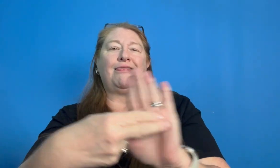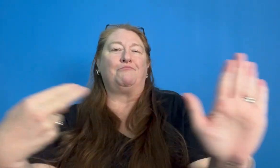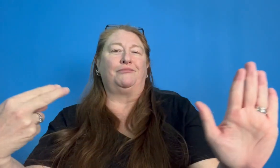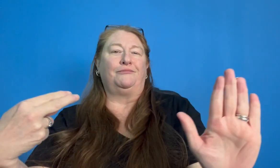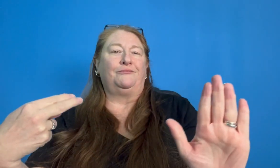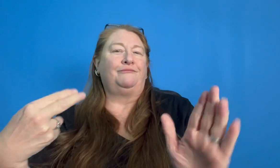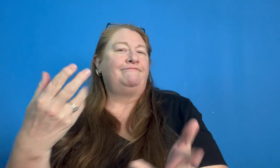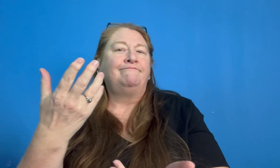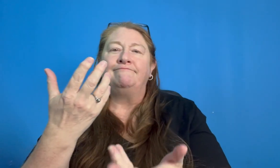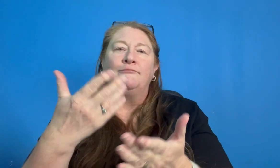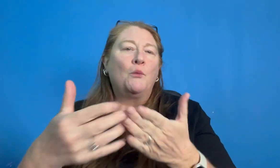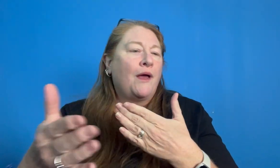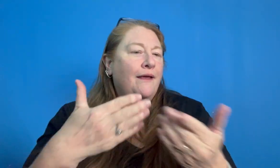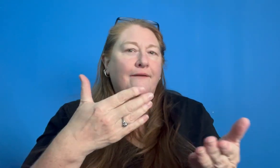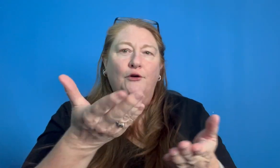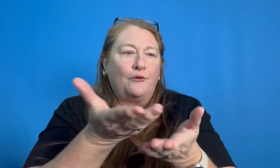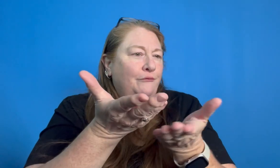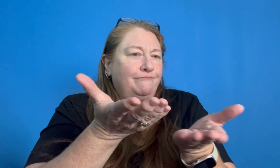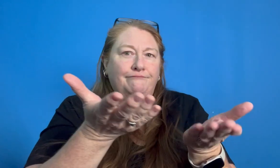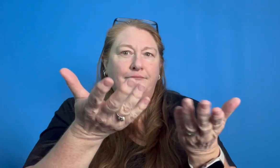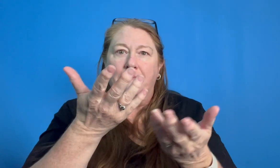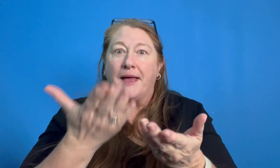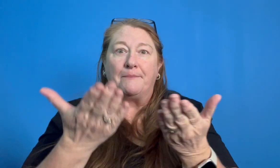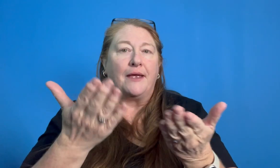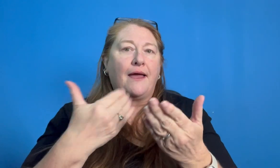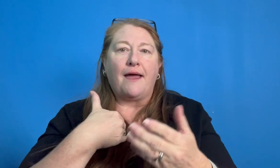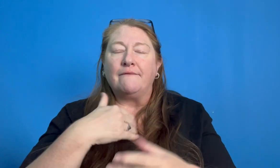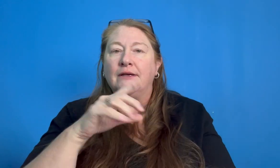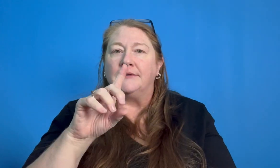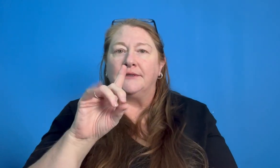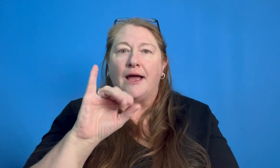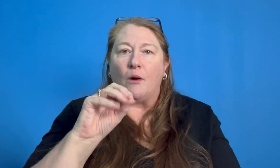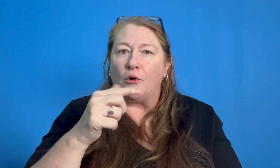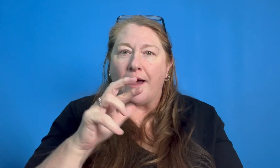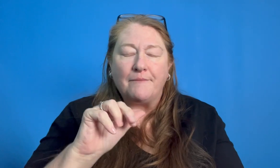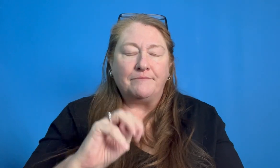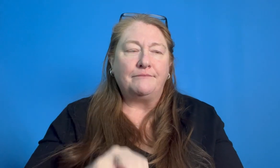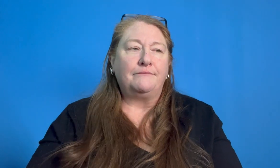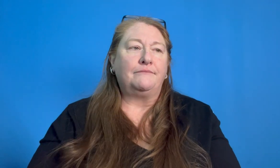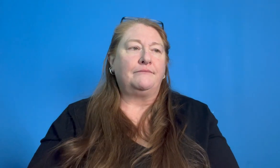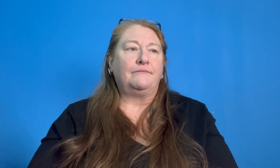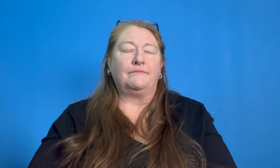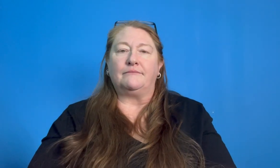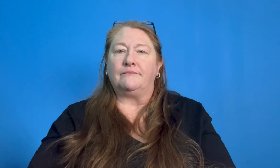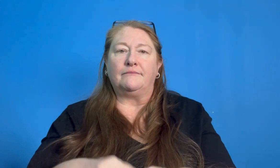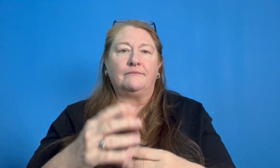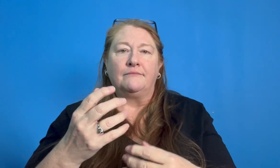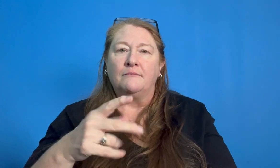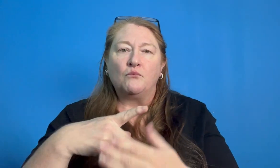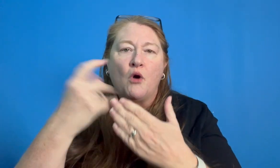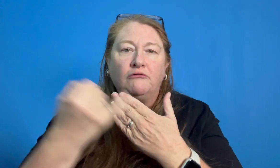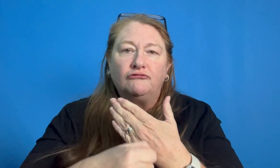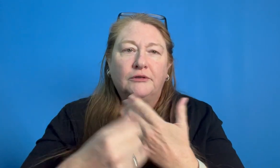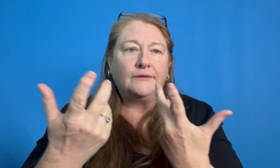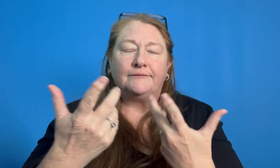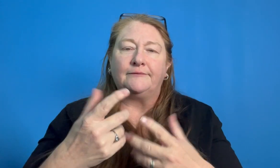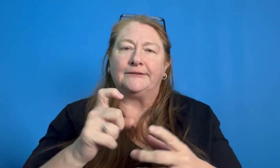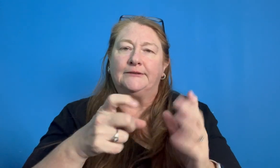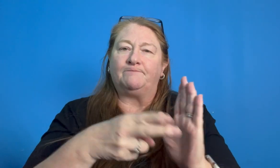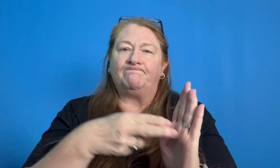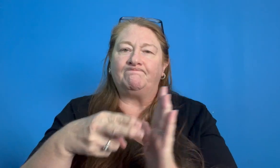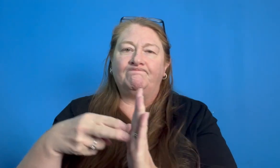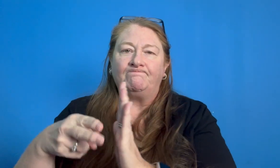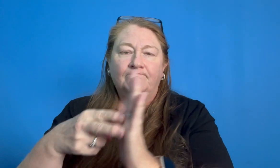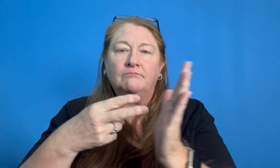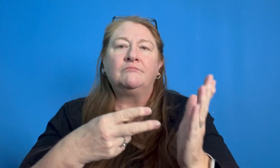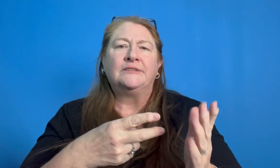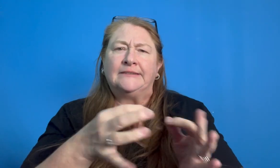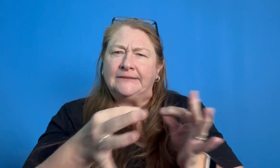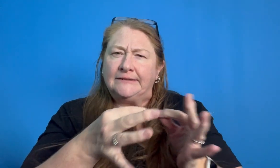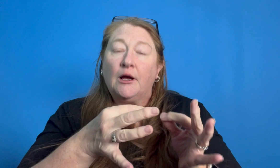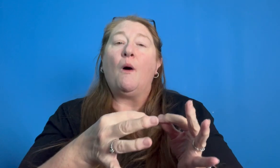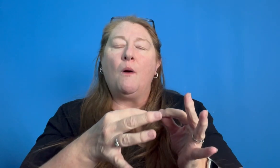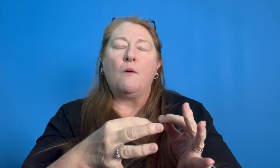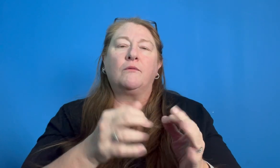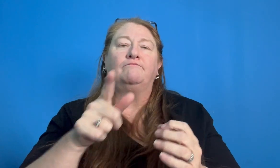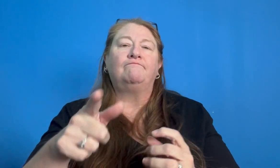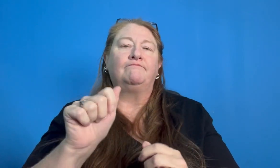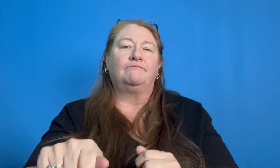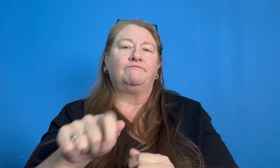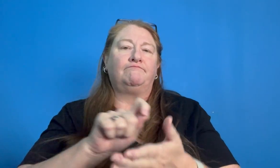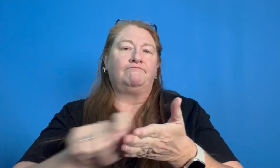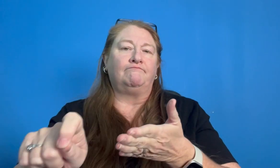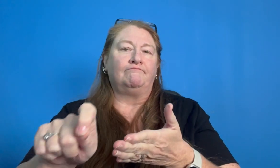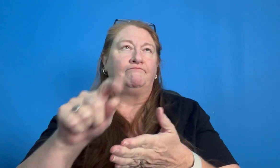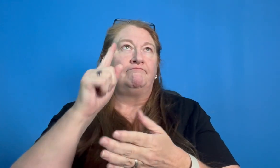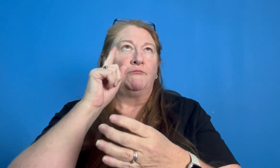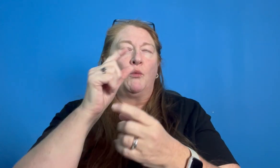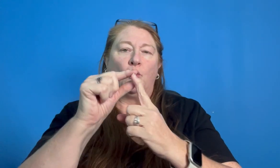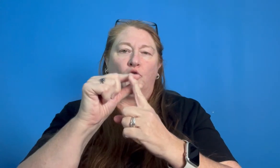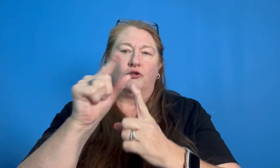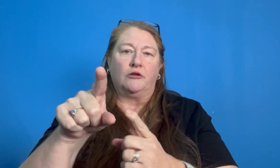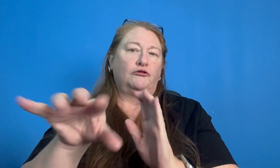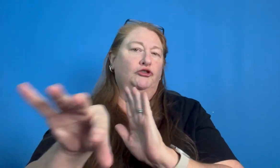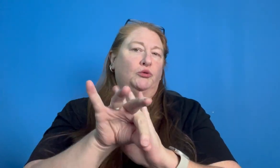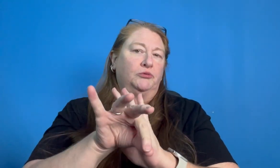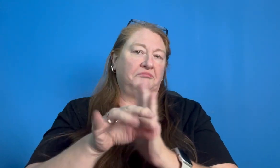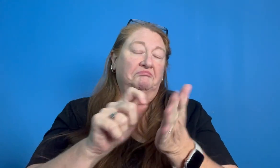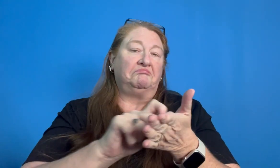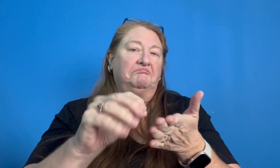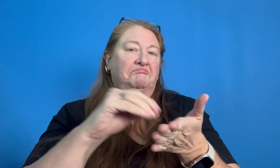labels something or you label, for things like a diagram, project, etc.